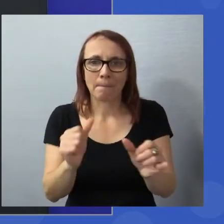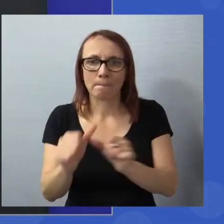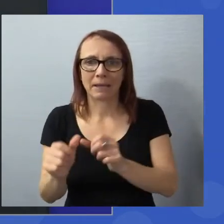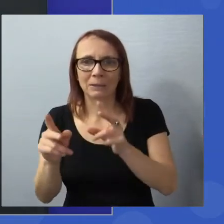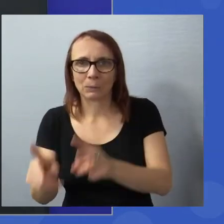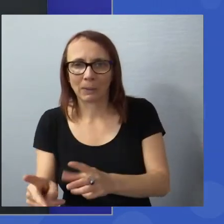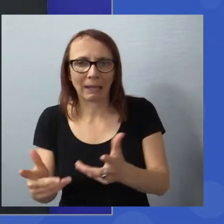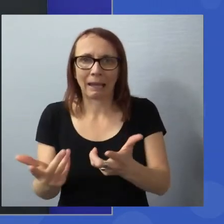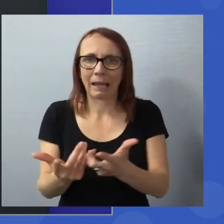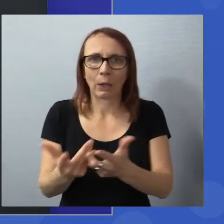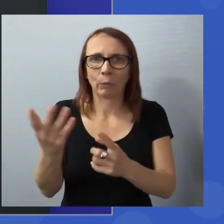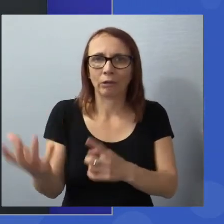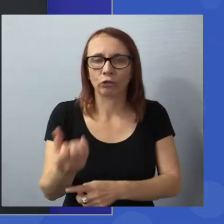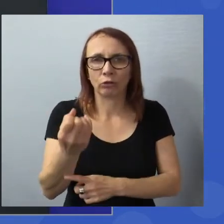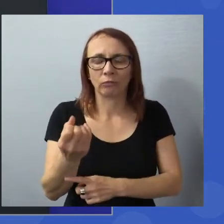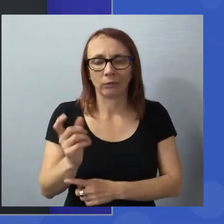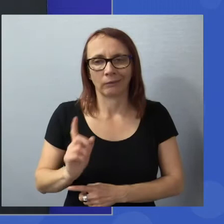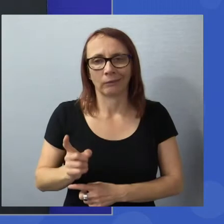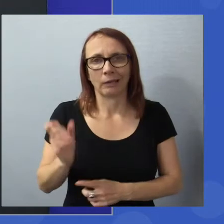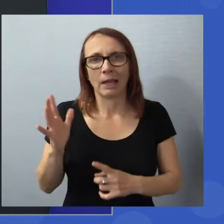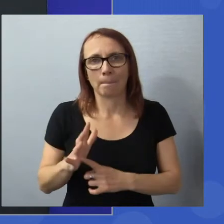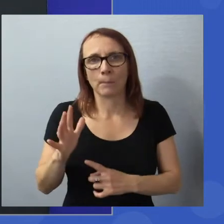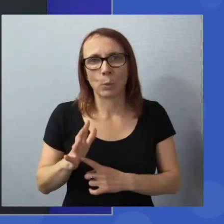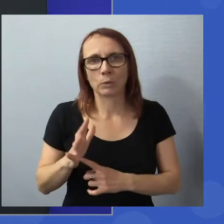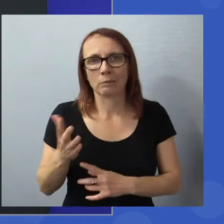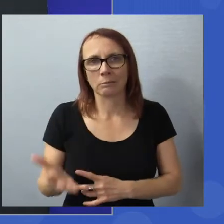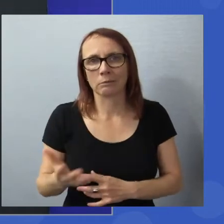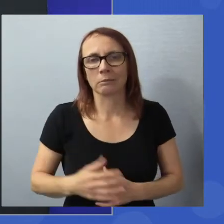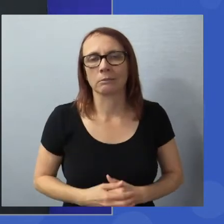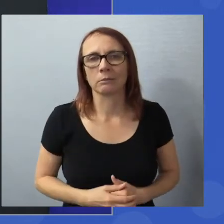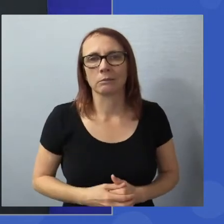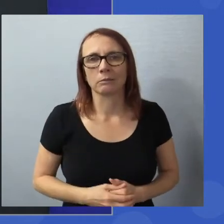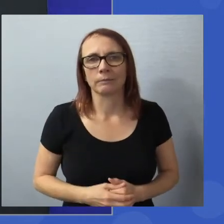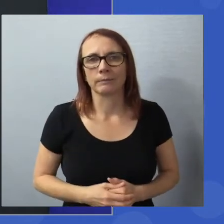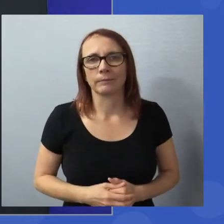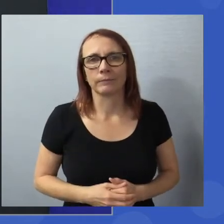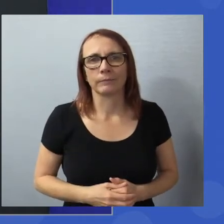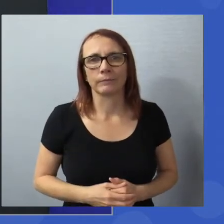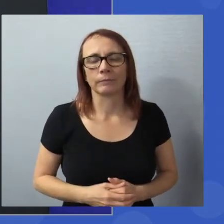do it is a really important thing to consider further and then the third area